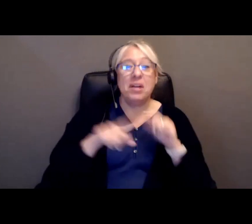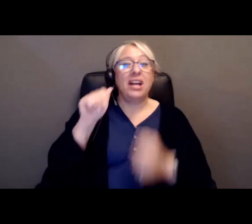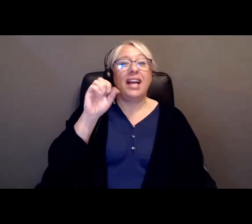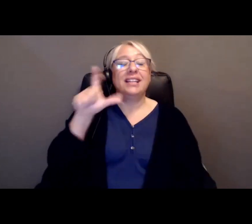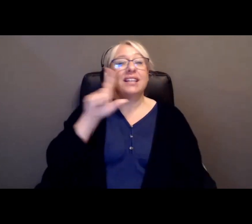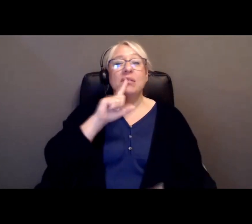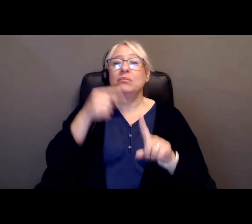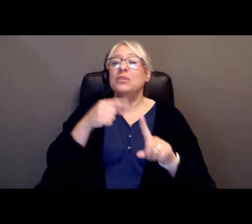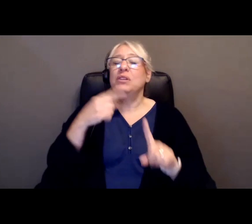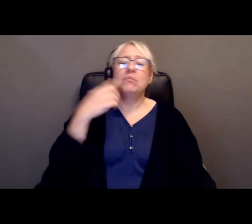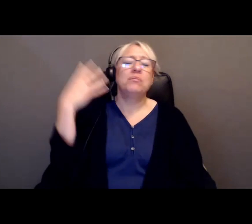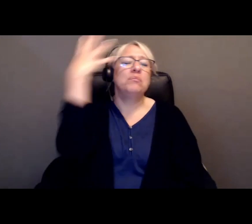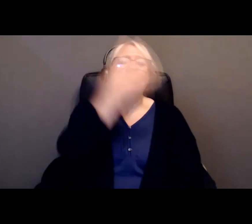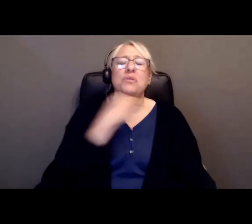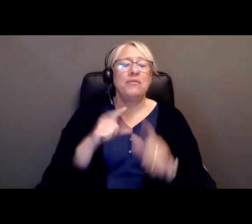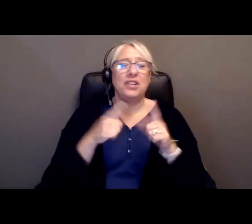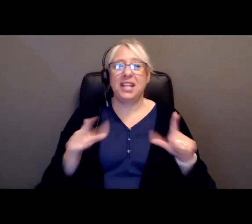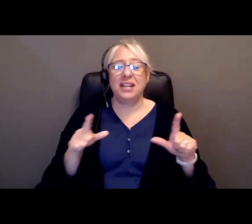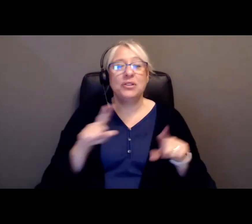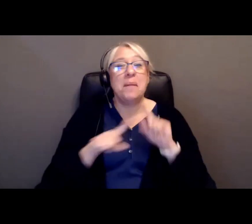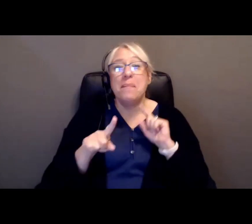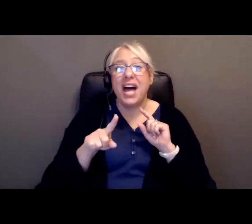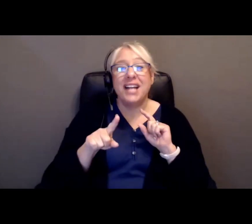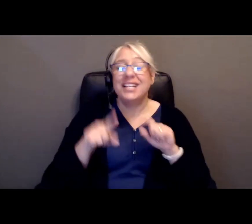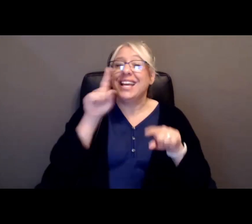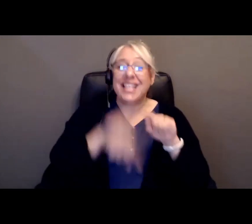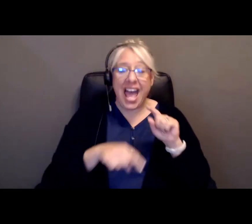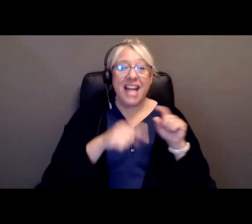beautiful language, but it is not one that somebody can write out. I can sign it for sure.